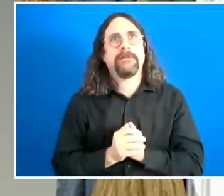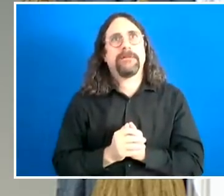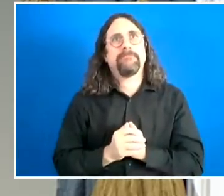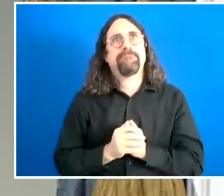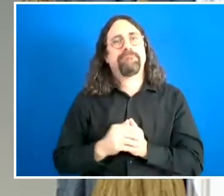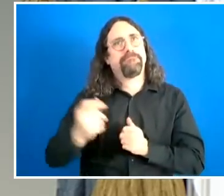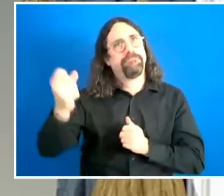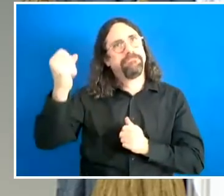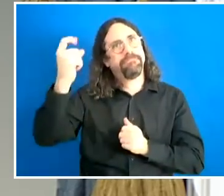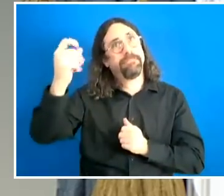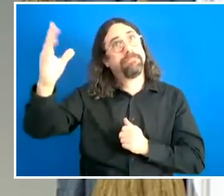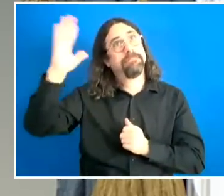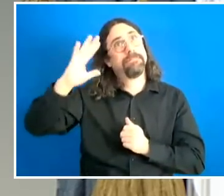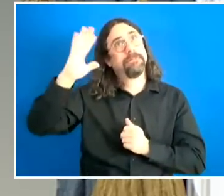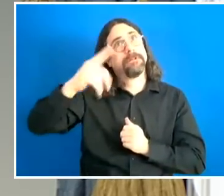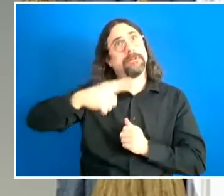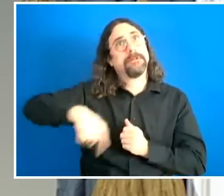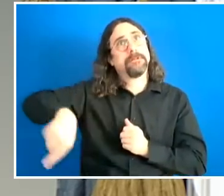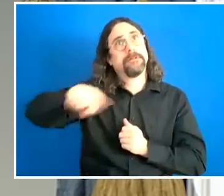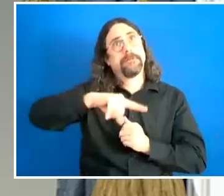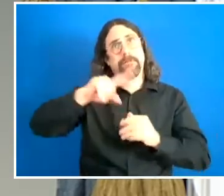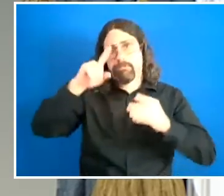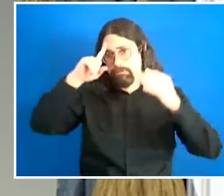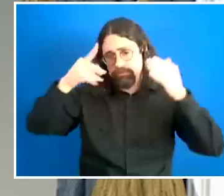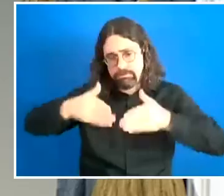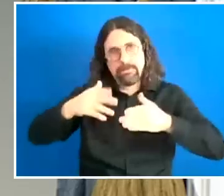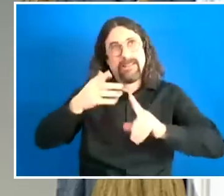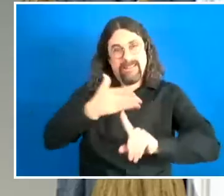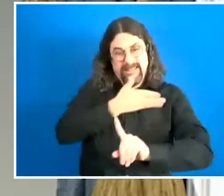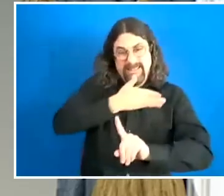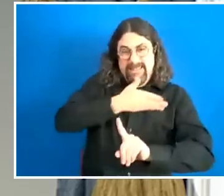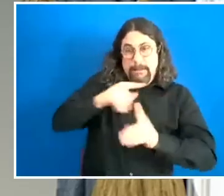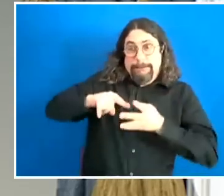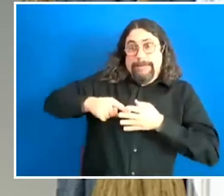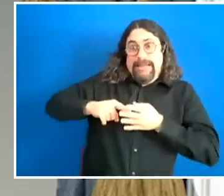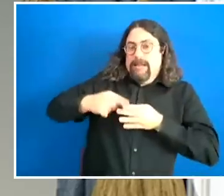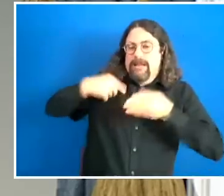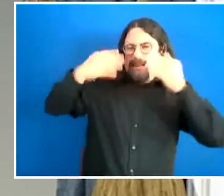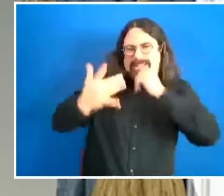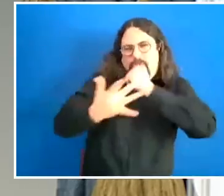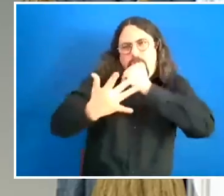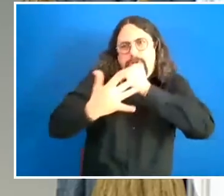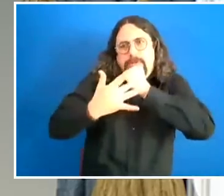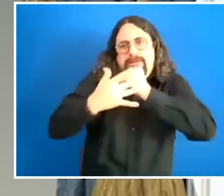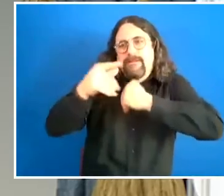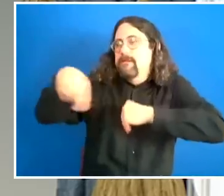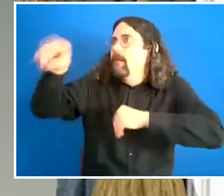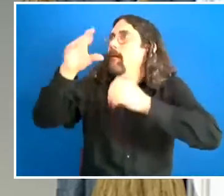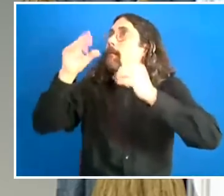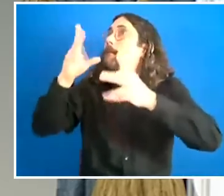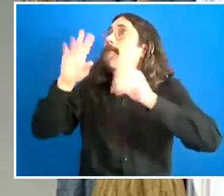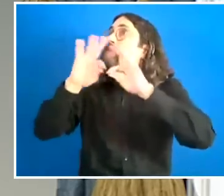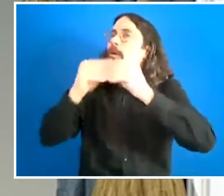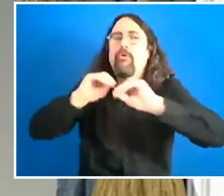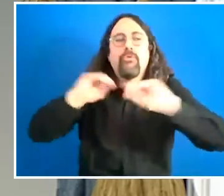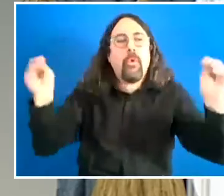THAT TECHNOLOGICAL DIVIDE. OUR TEACHERS WHO I GIVE TREMENDOUS CREDIT TO HAVE BEEN BUILDING